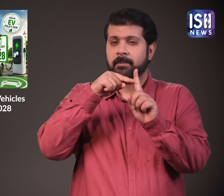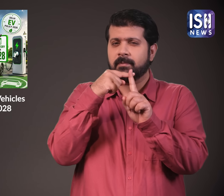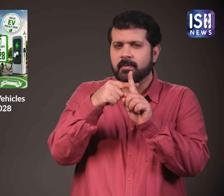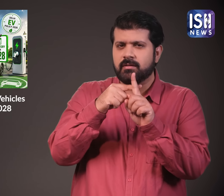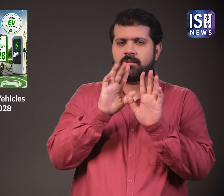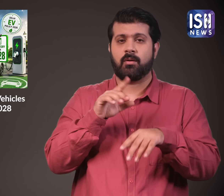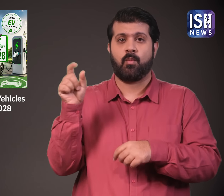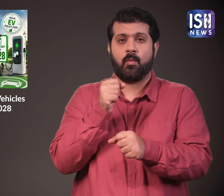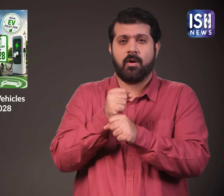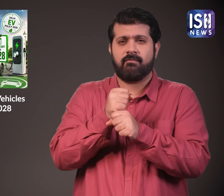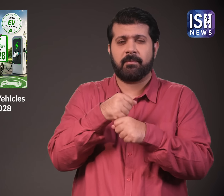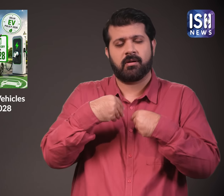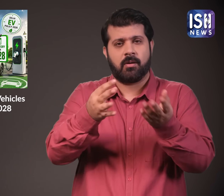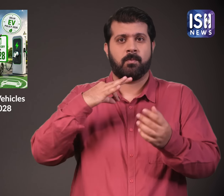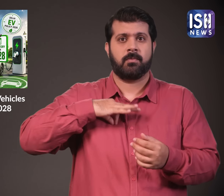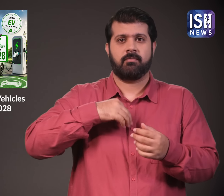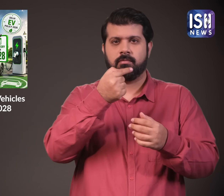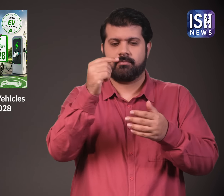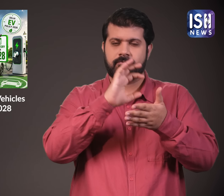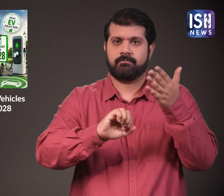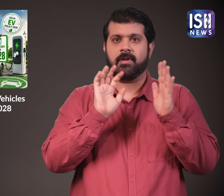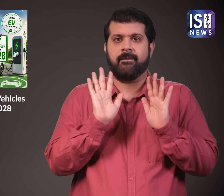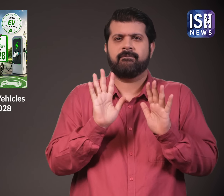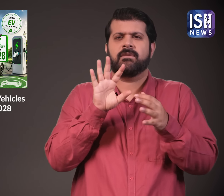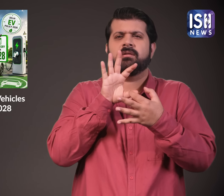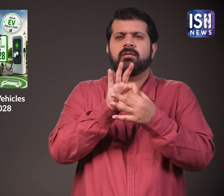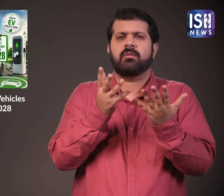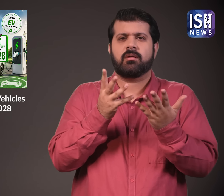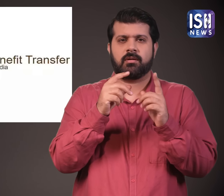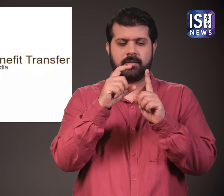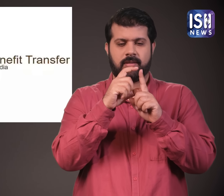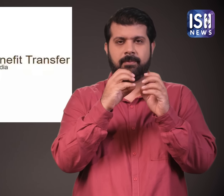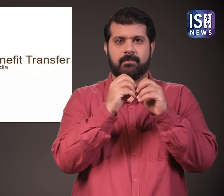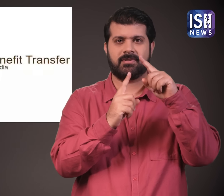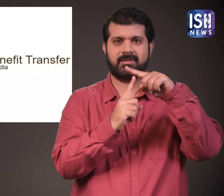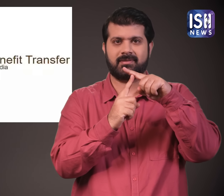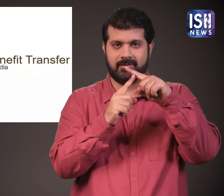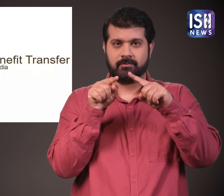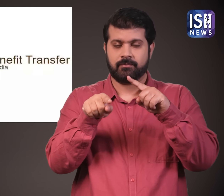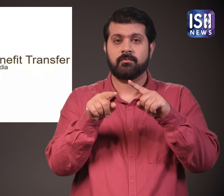The government will provide subsidies through Direct Benefit Transfer (DBT).